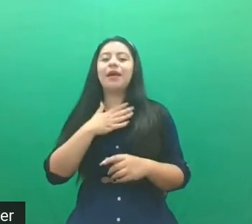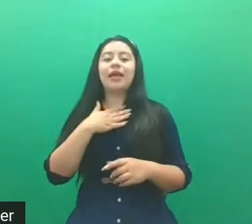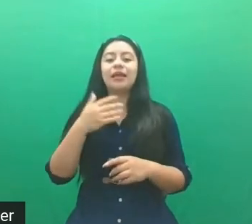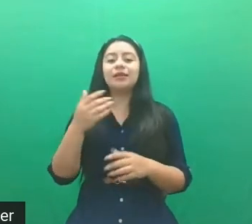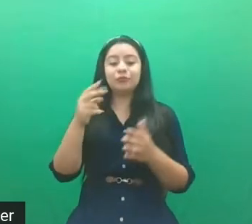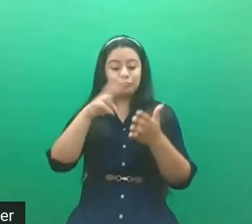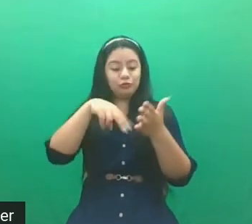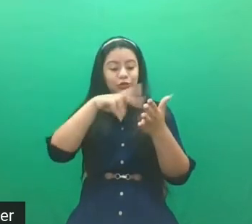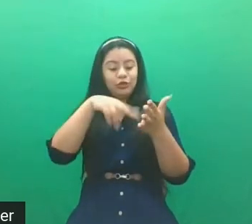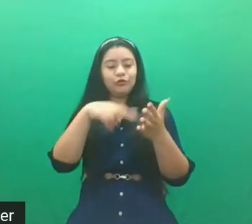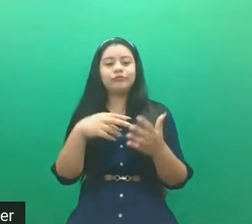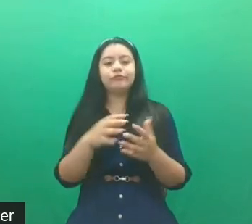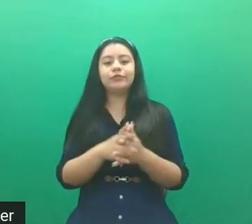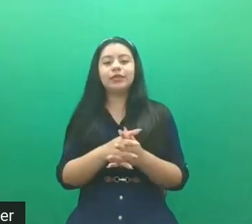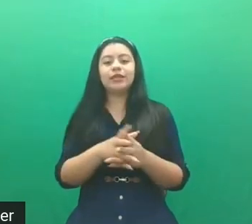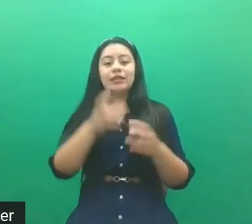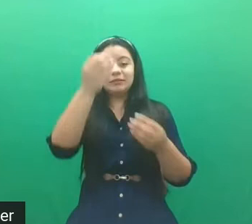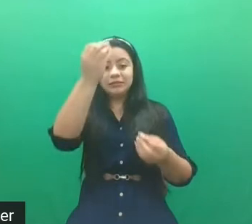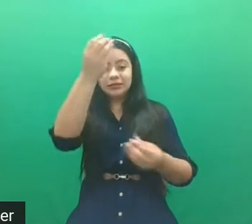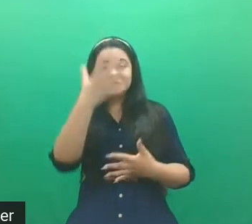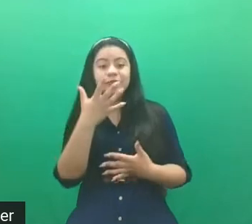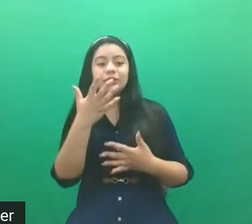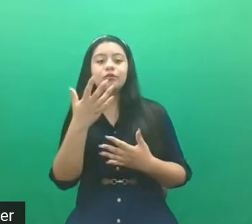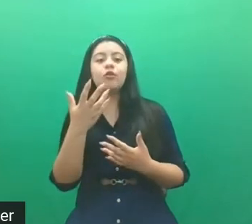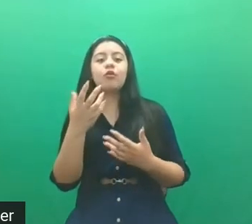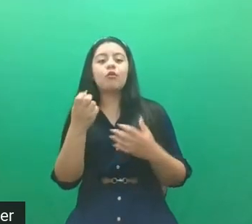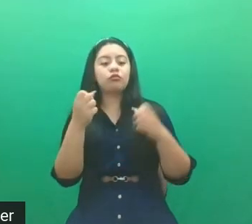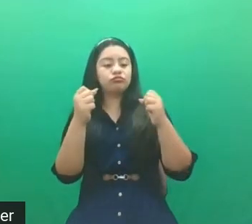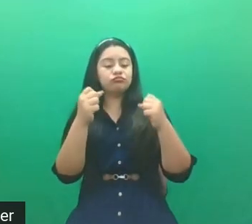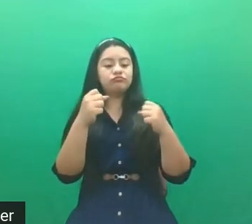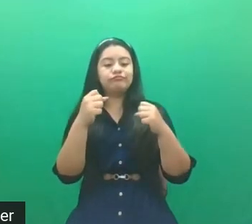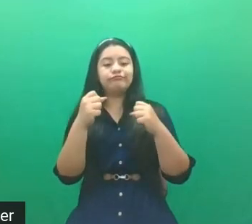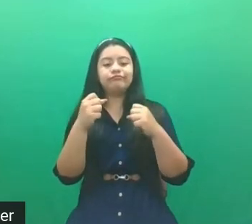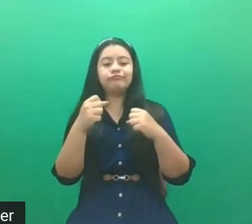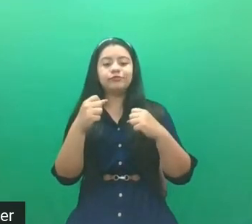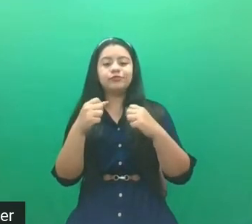it lets me navigate by paragraph it lets me have structure whereas with alt text you just